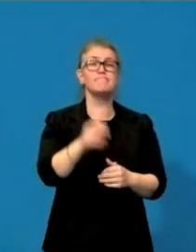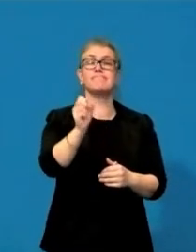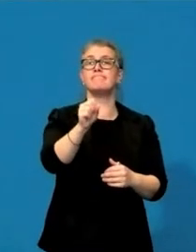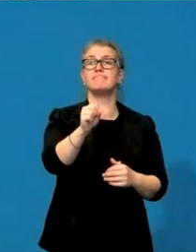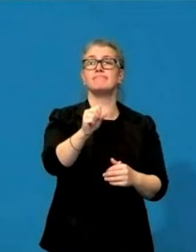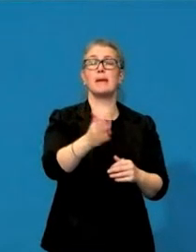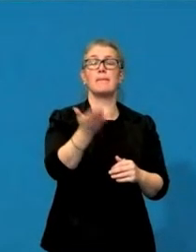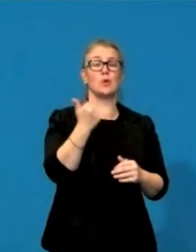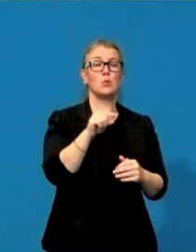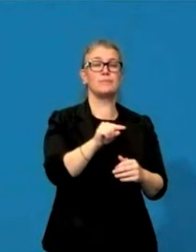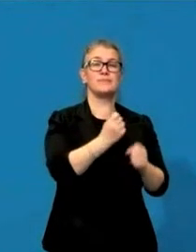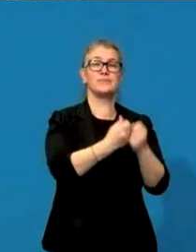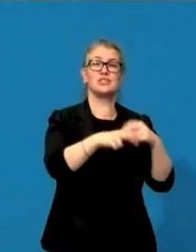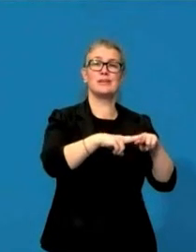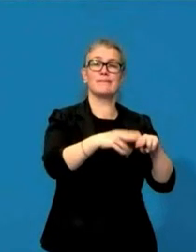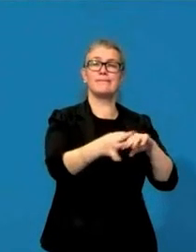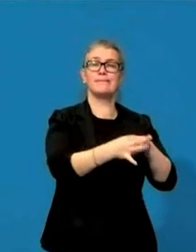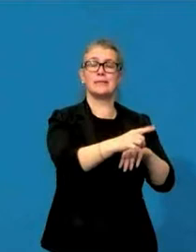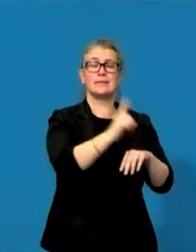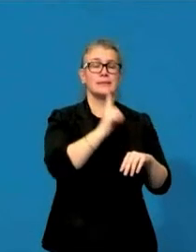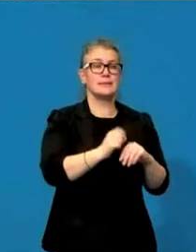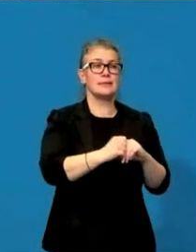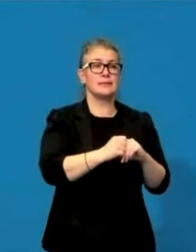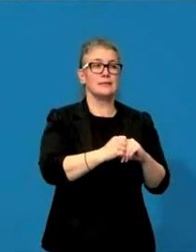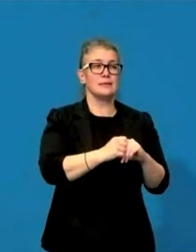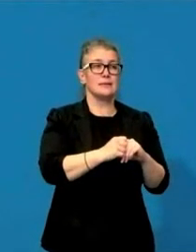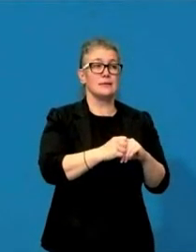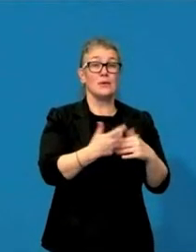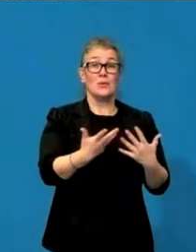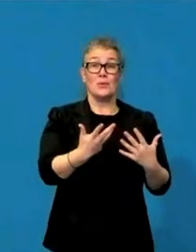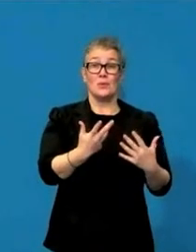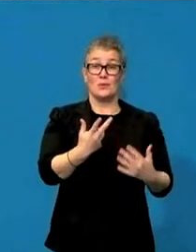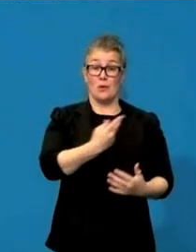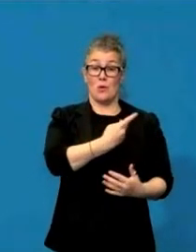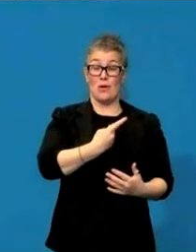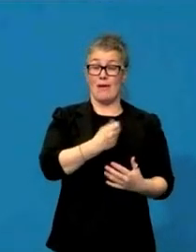that because, you know, the relationship that we had with Tristan, as he's being our